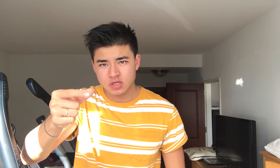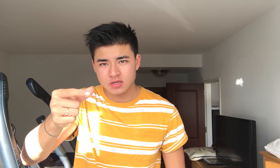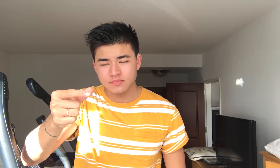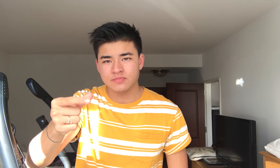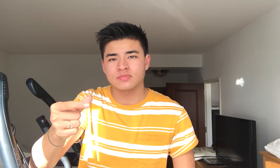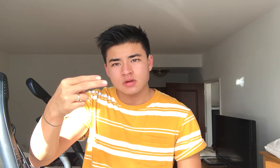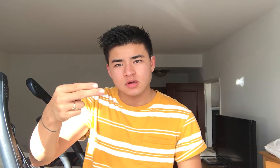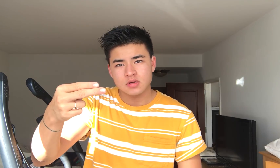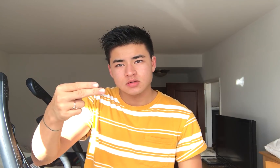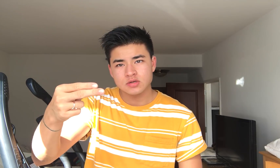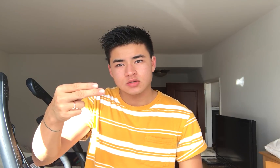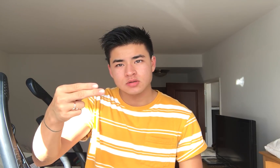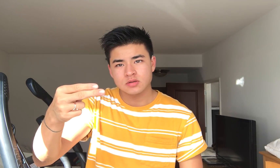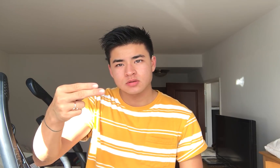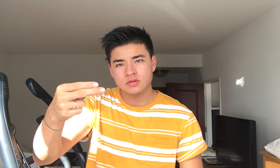G H I